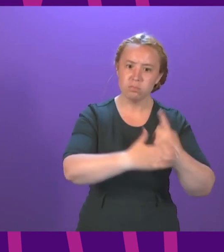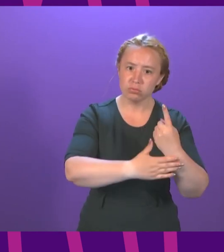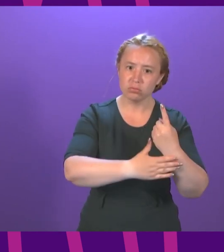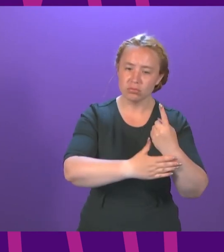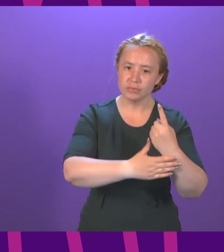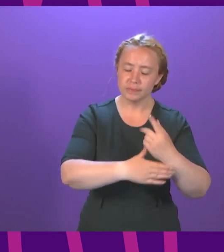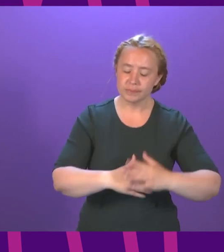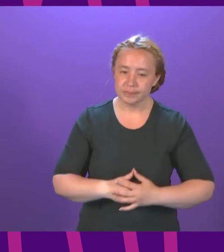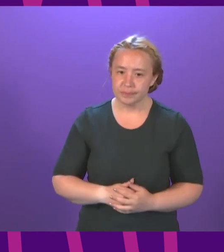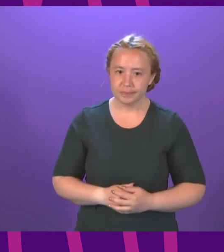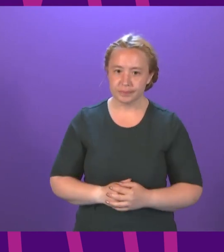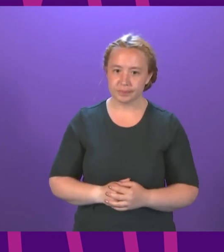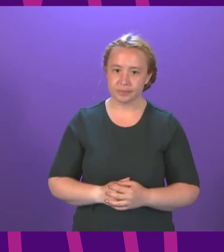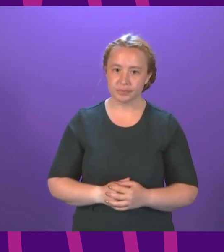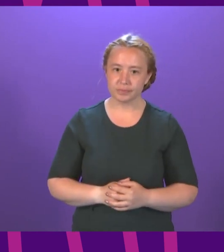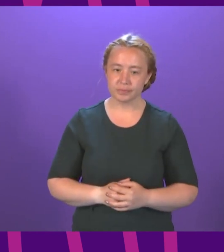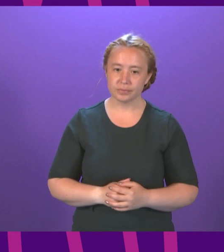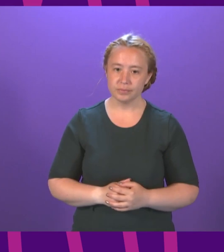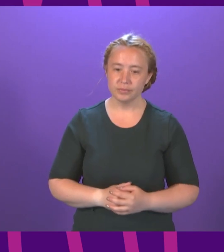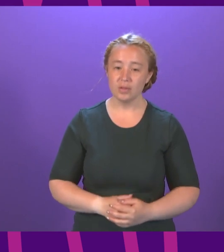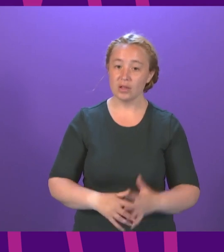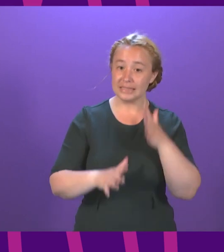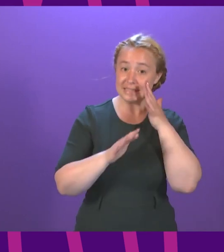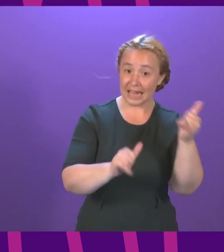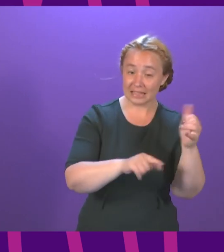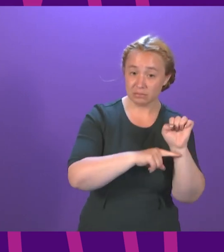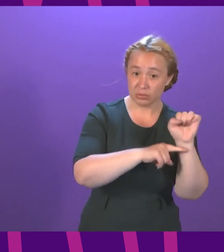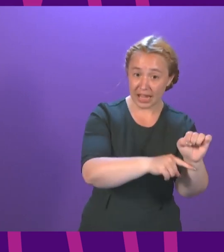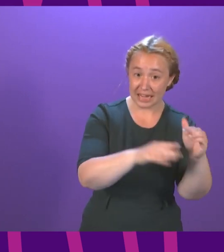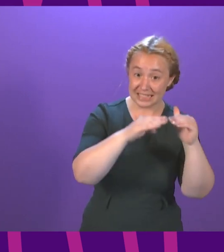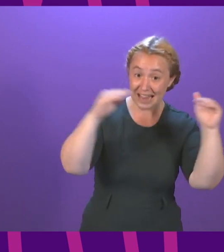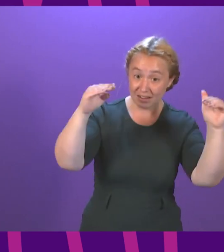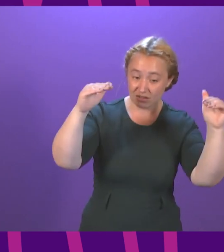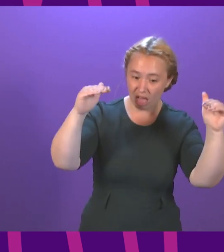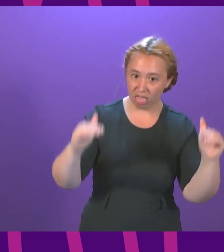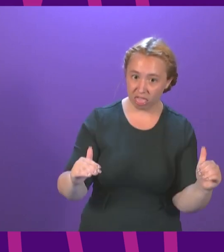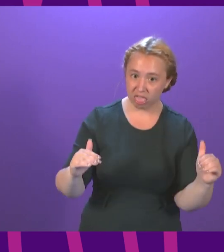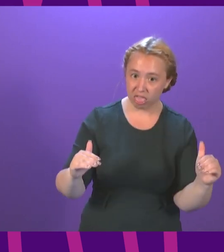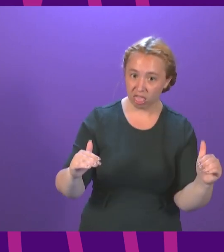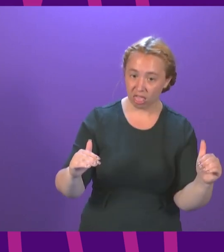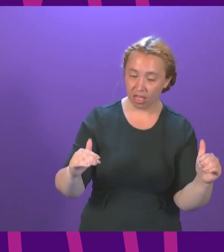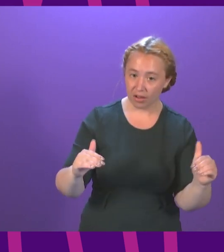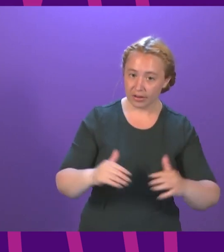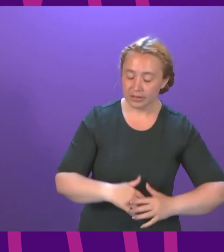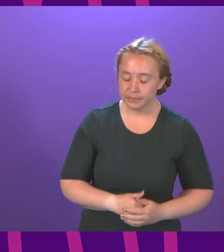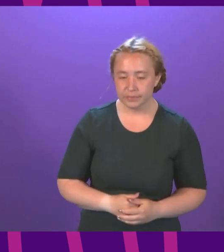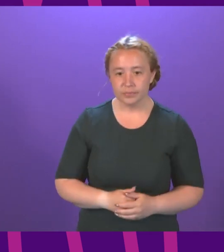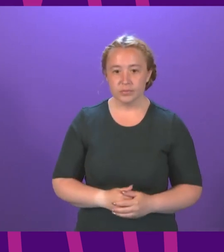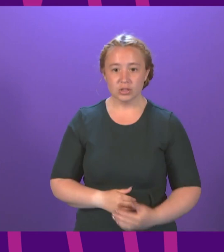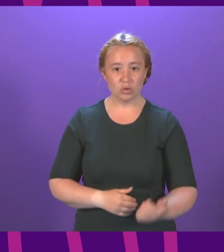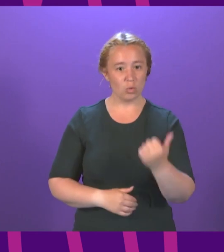On test and protect, standards have dropped. Rather than restore those high standards,